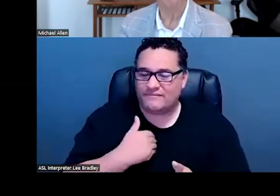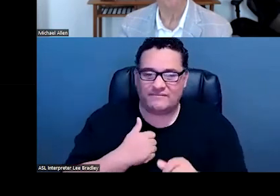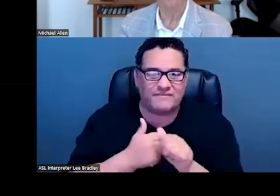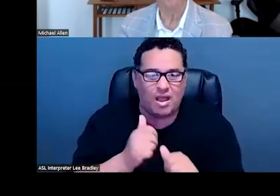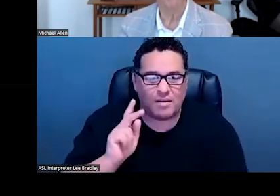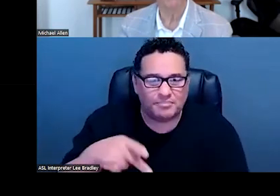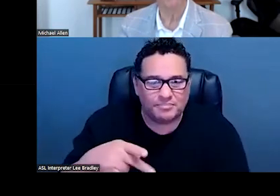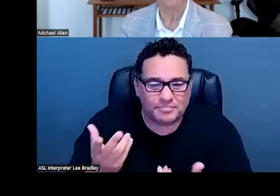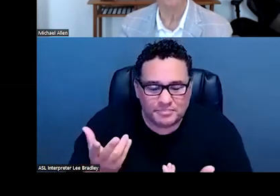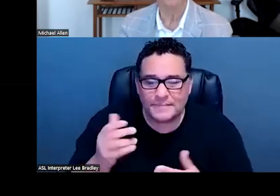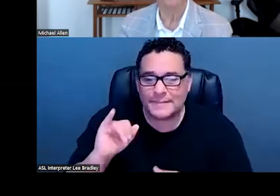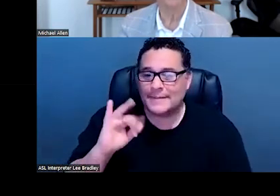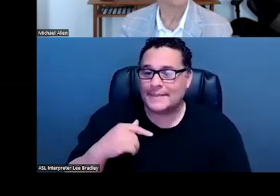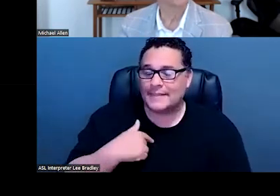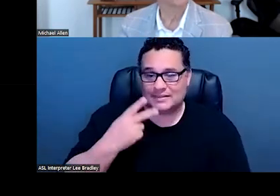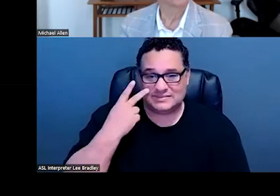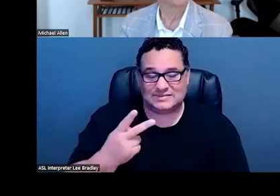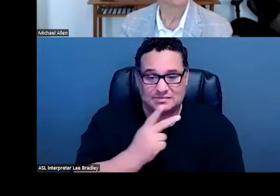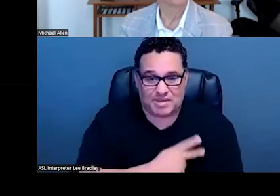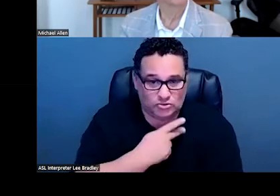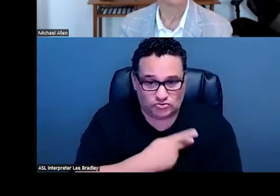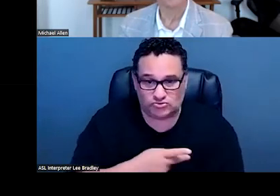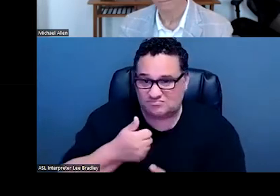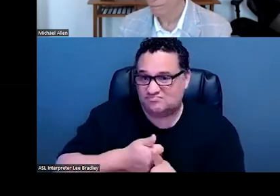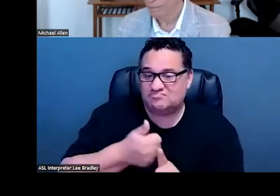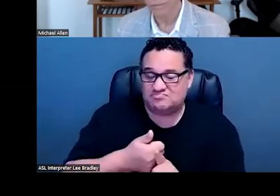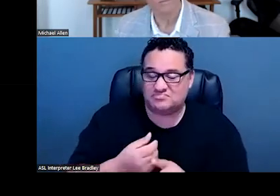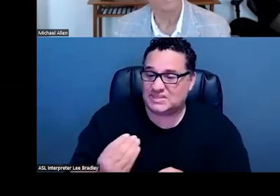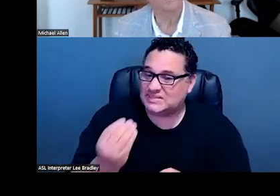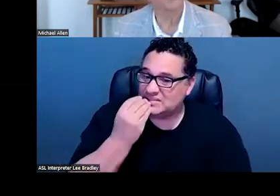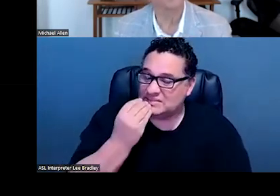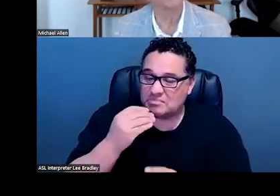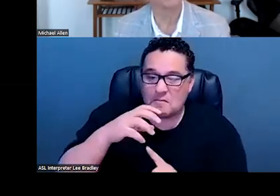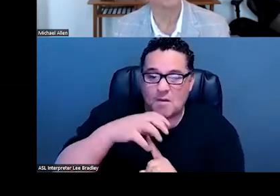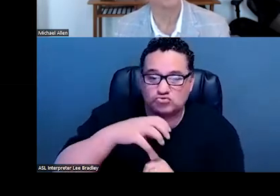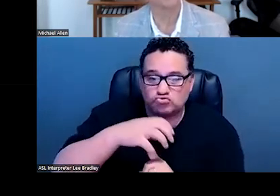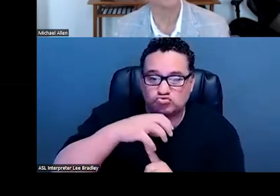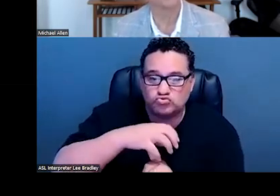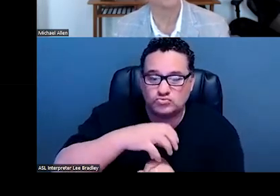SEE A PATIENT, THAT, THAT HAS, EATEN, MUSHROOMS. AND I DON'T KNOW WHAT MUSHROOMS THEY HAVE HAD. I